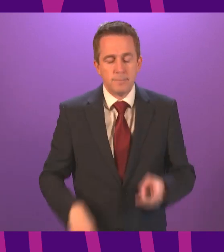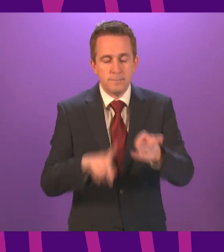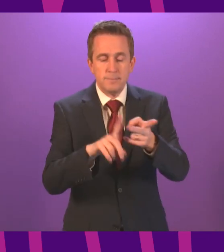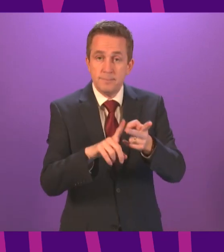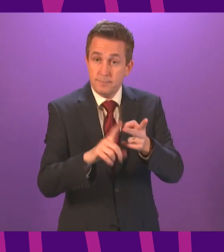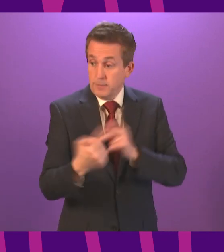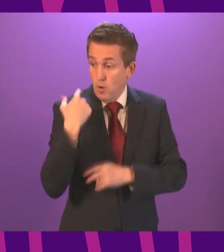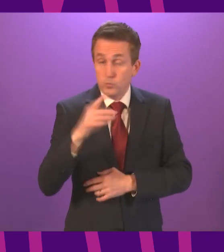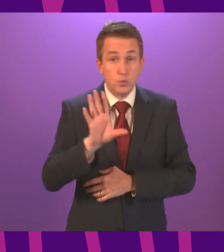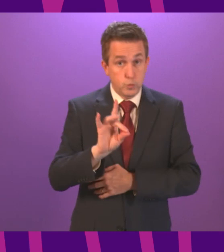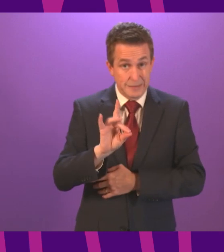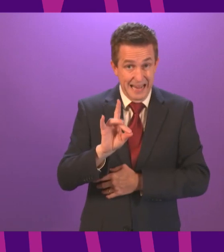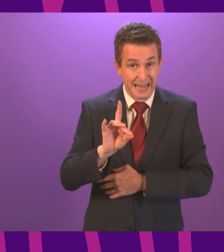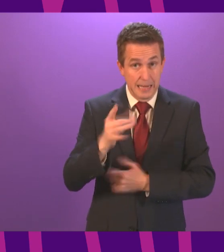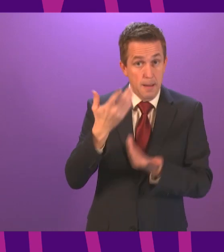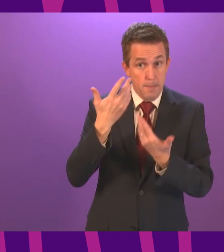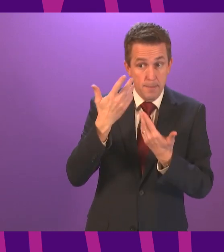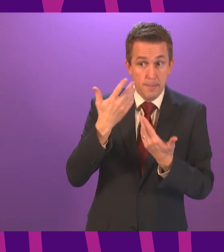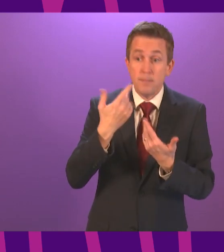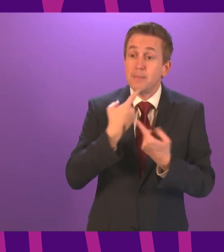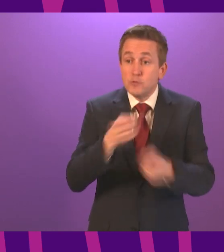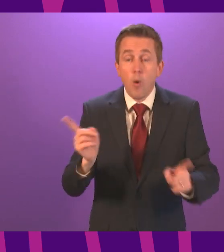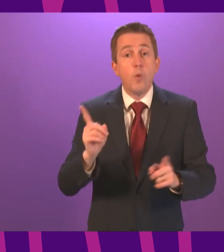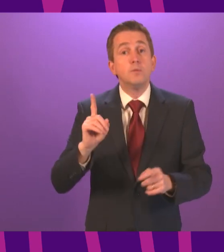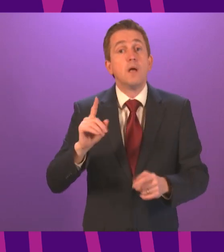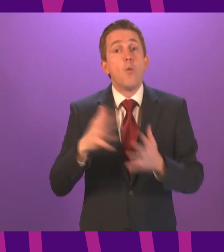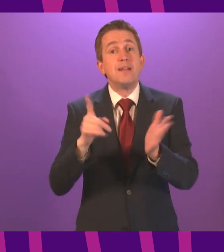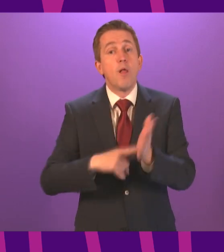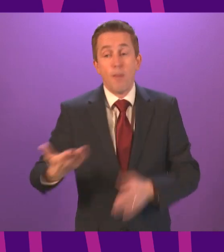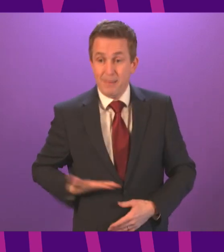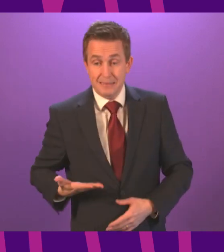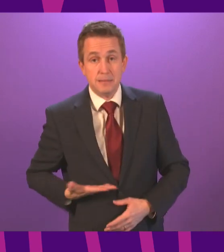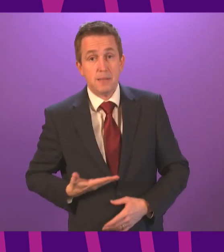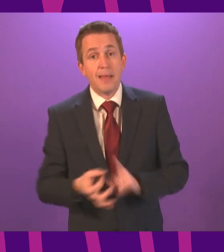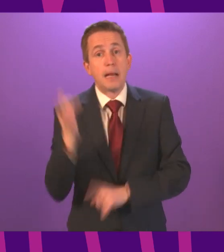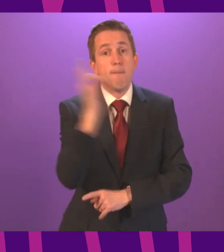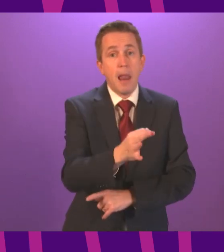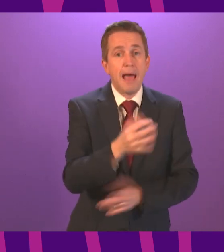Lothian will have access to the grant scheme, and West Lothian Council will have access